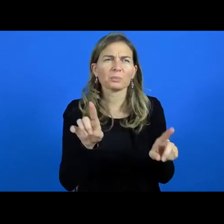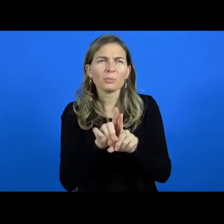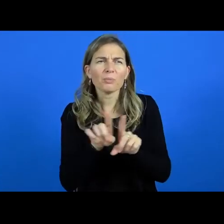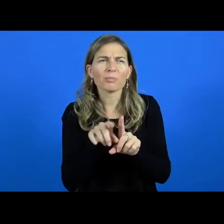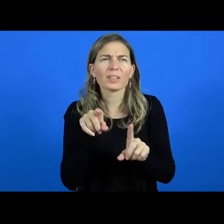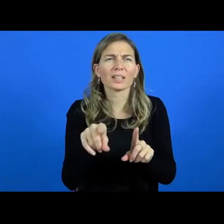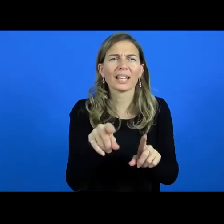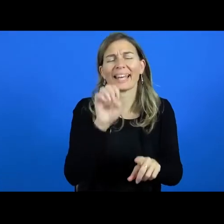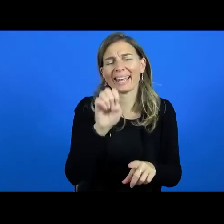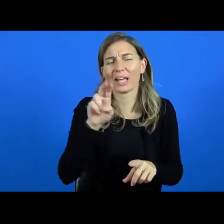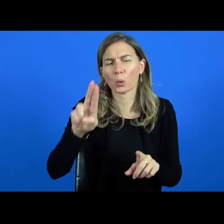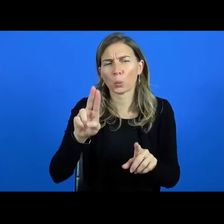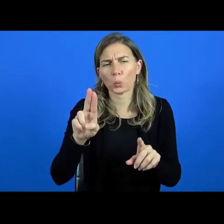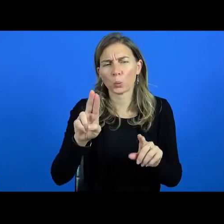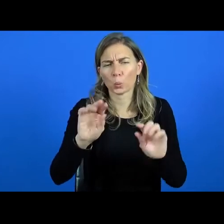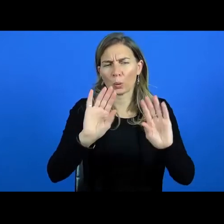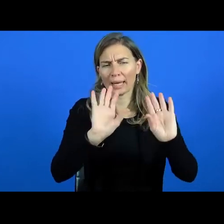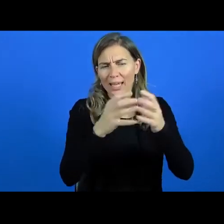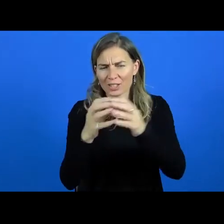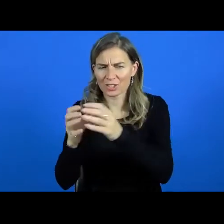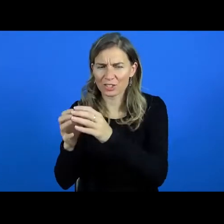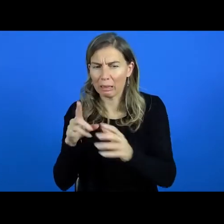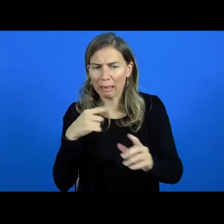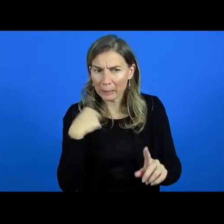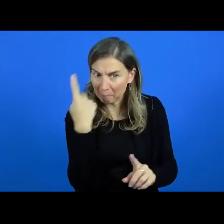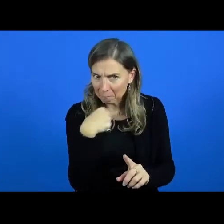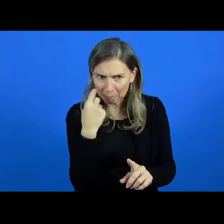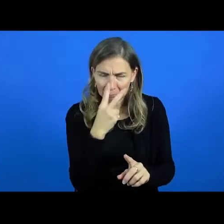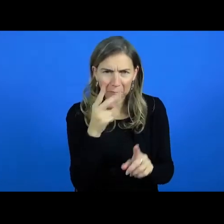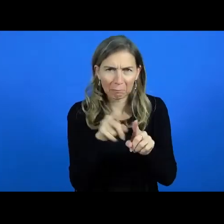but I'm sure you come from countries where you have European Agencies